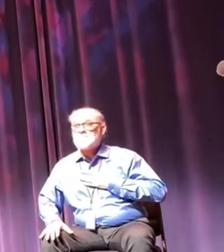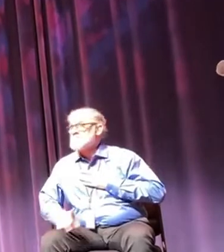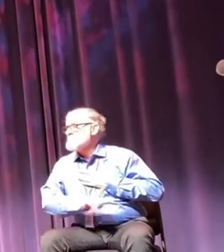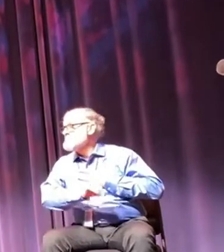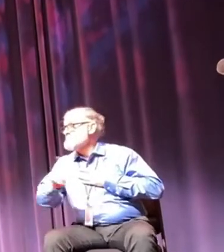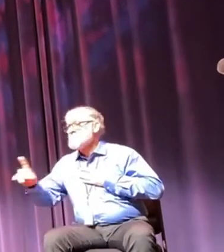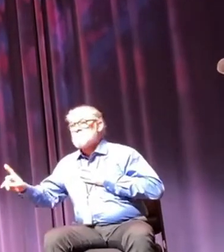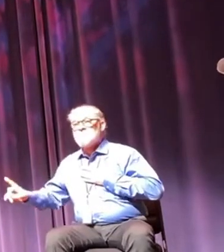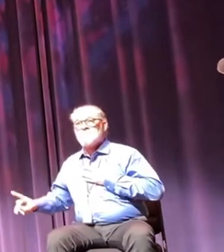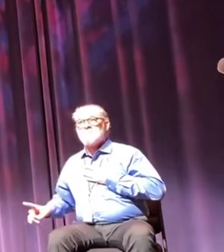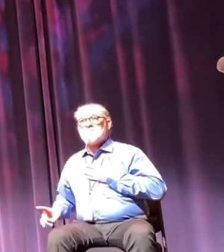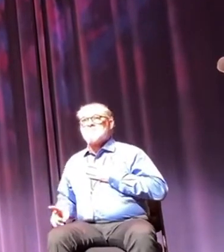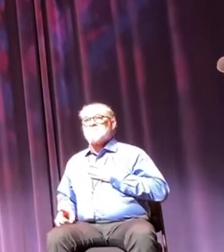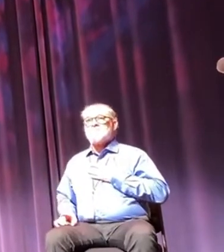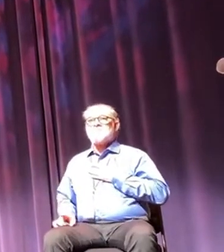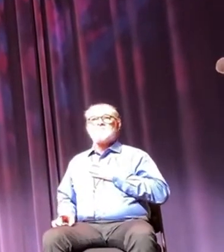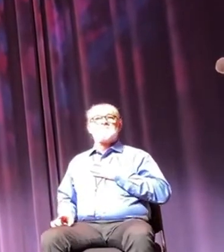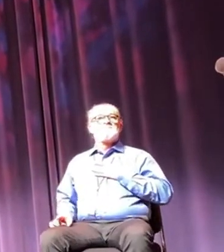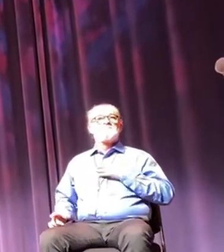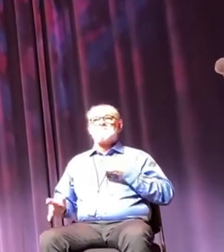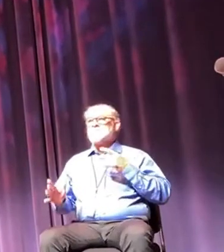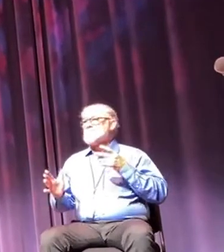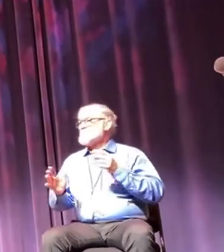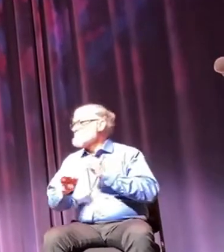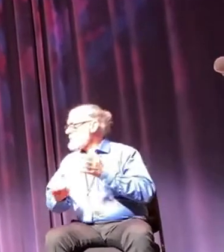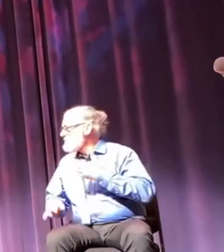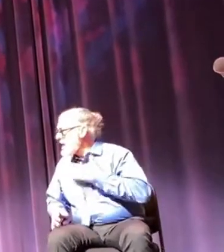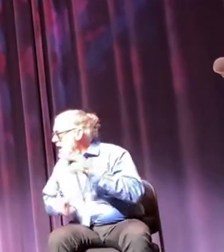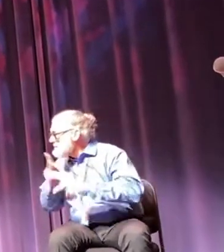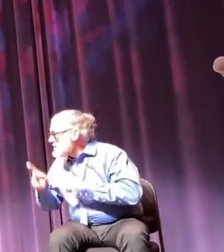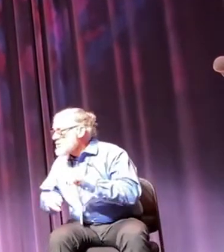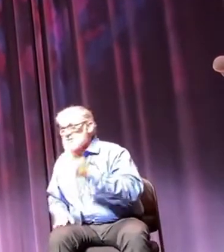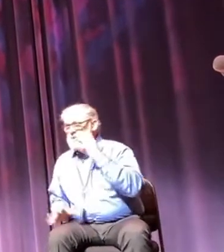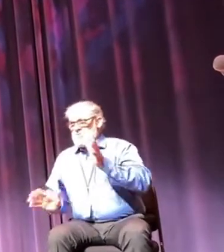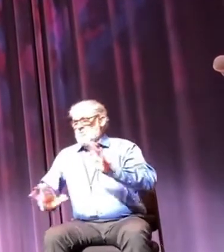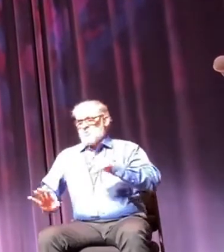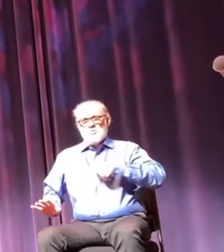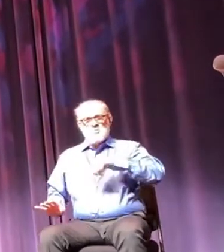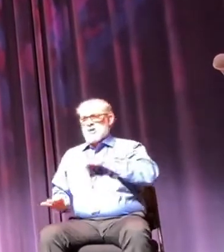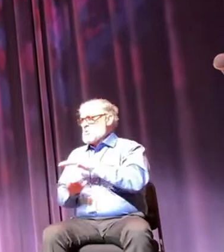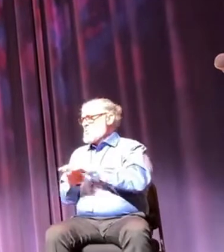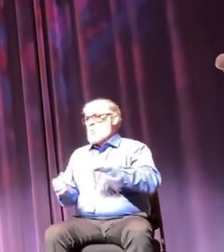Just mistakes, killable kin. My people, see we don't make headlines.